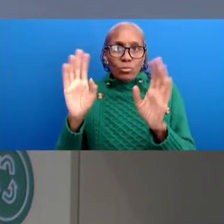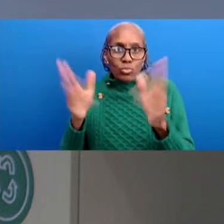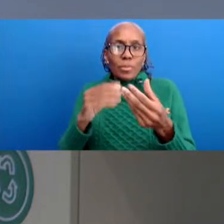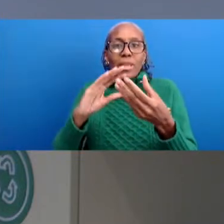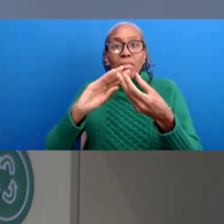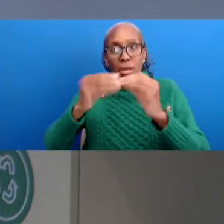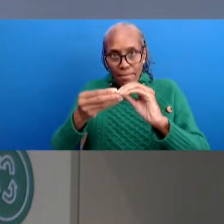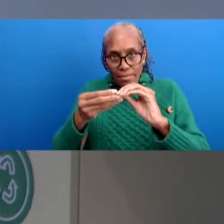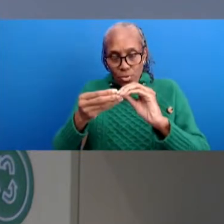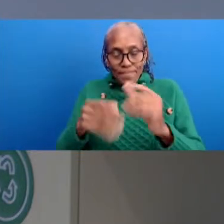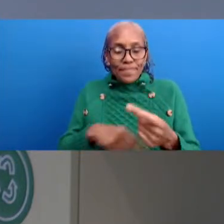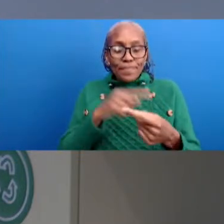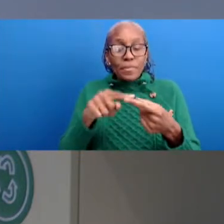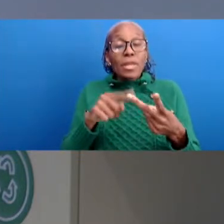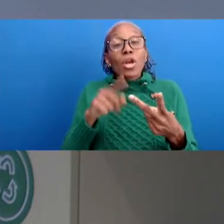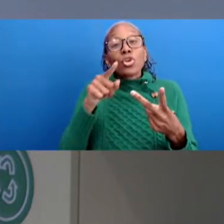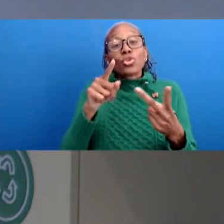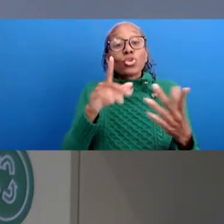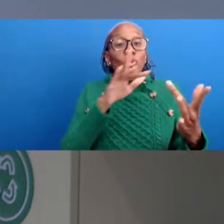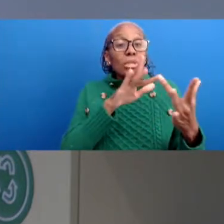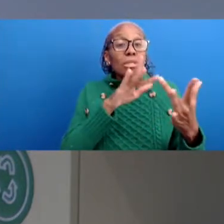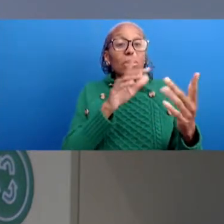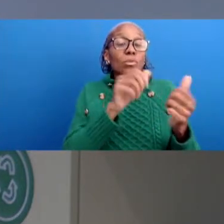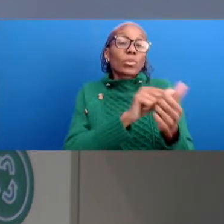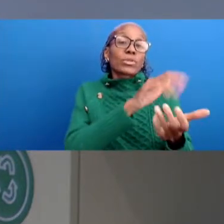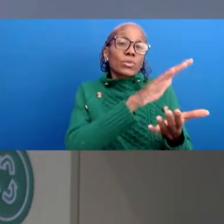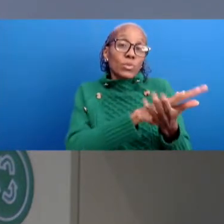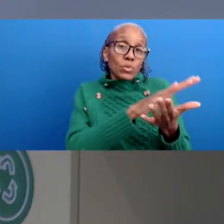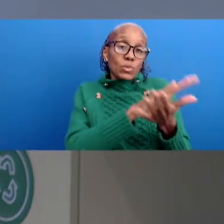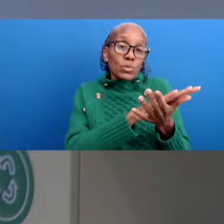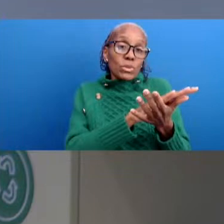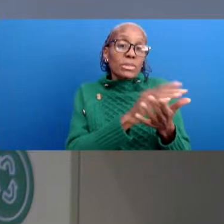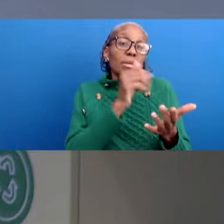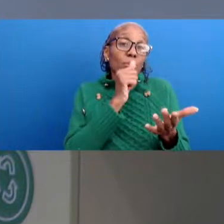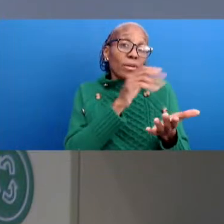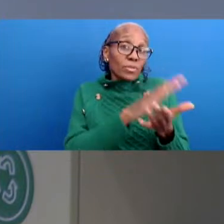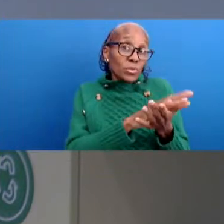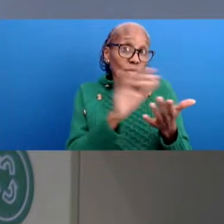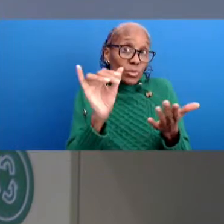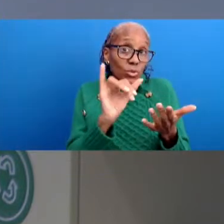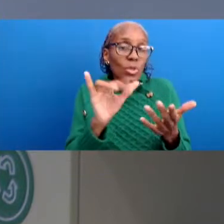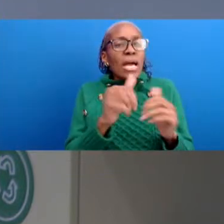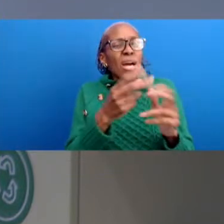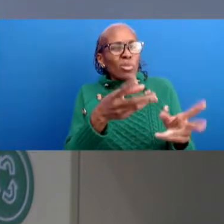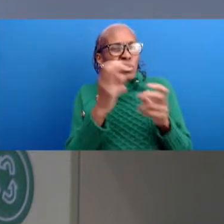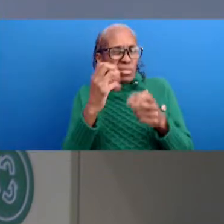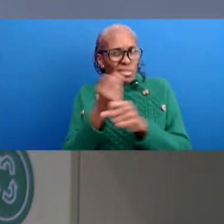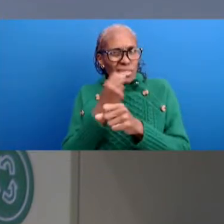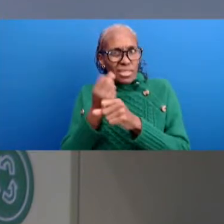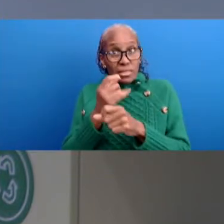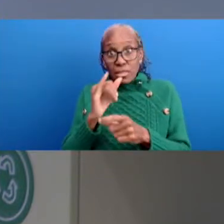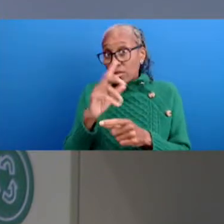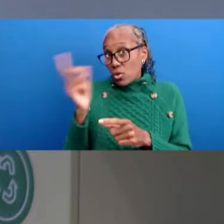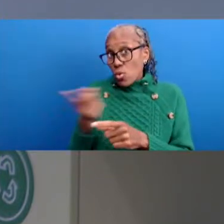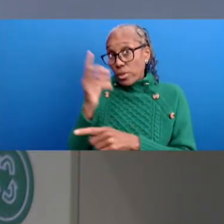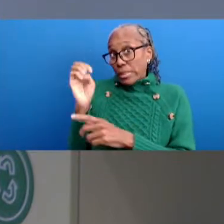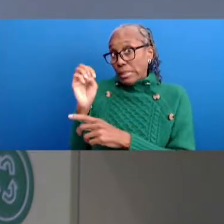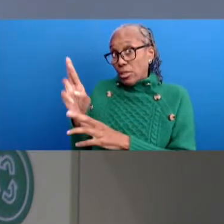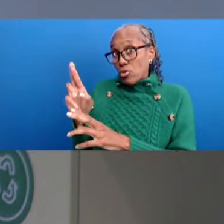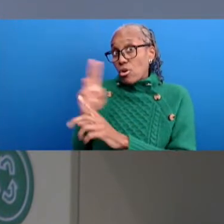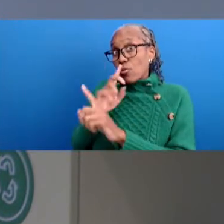TO THE E.R. AND THEN DO YOU